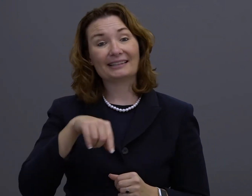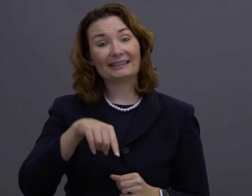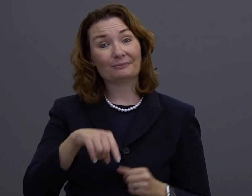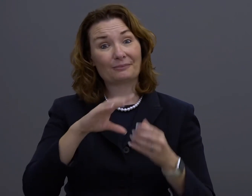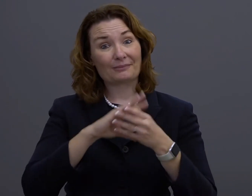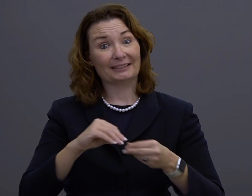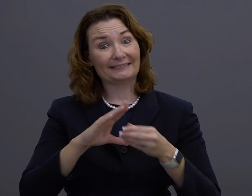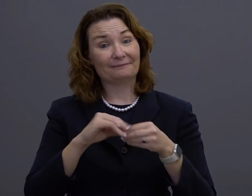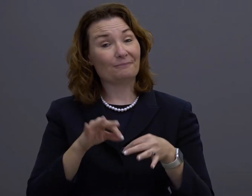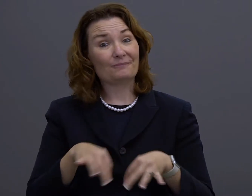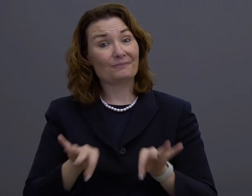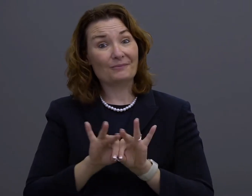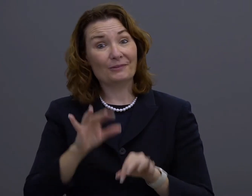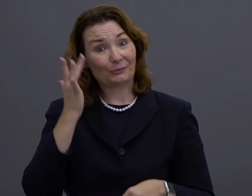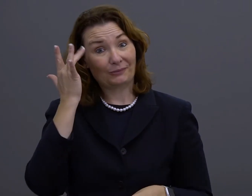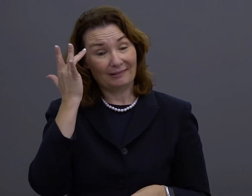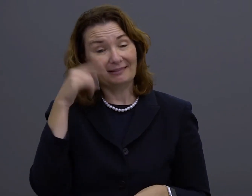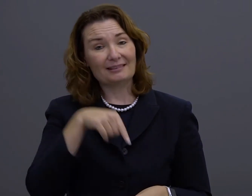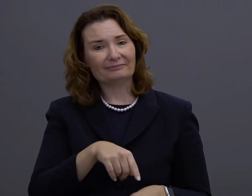The qualitative aspect was important